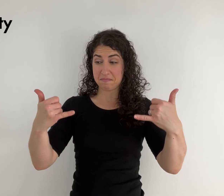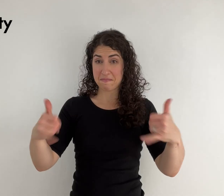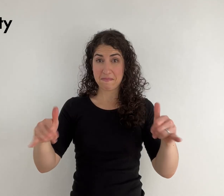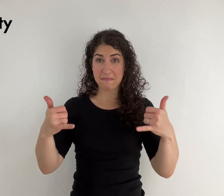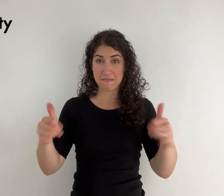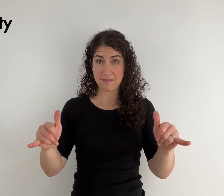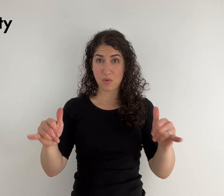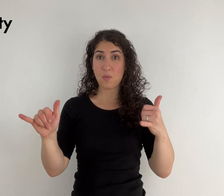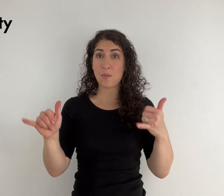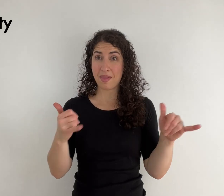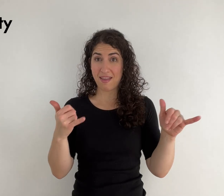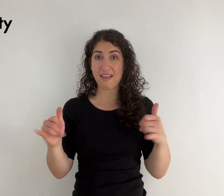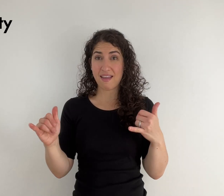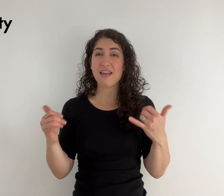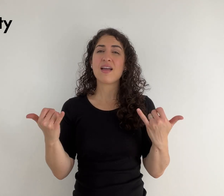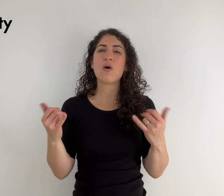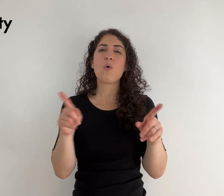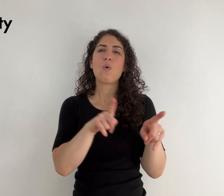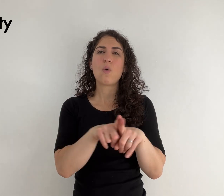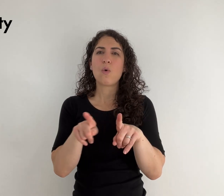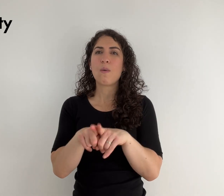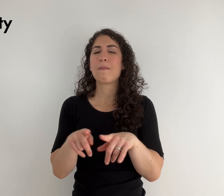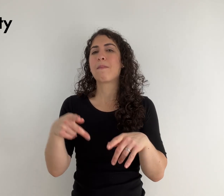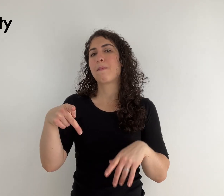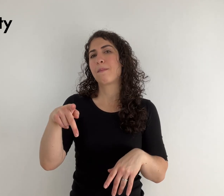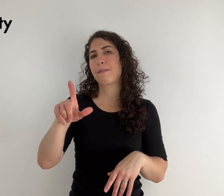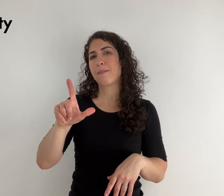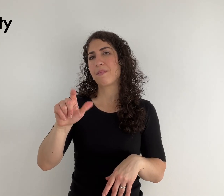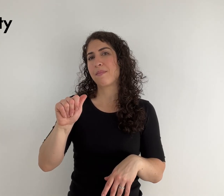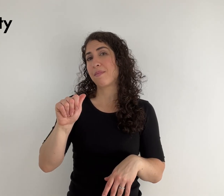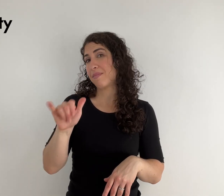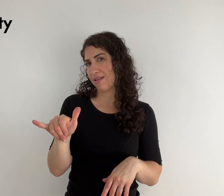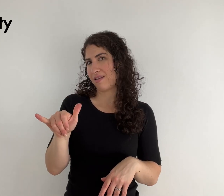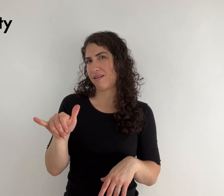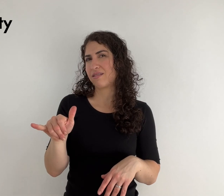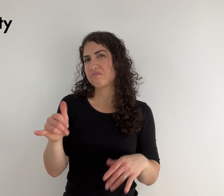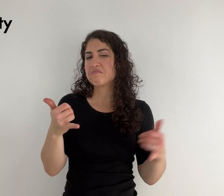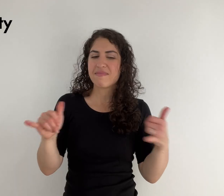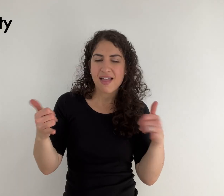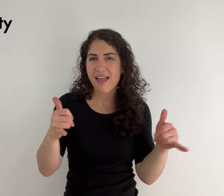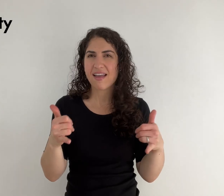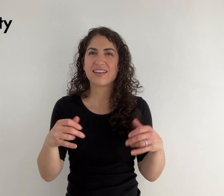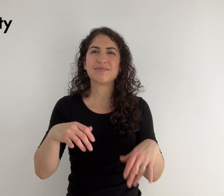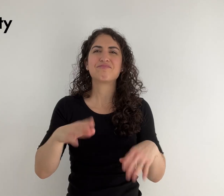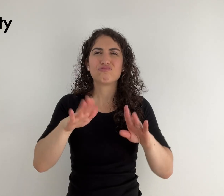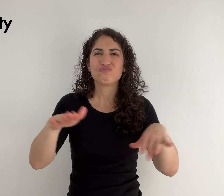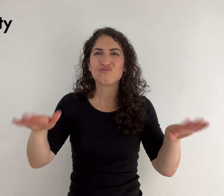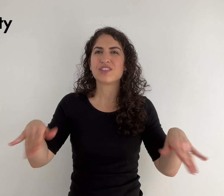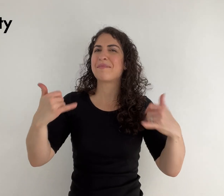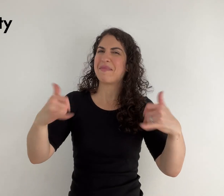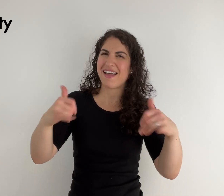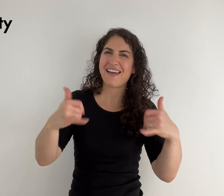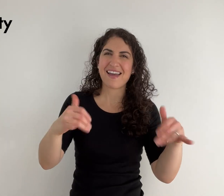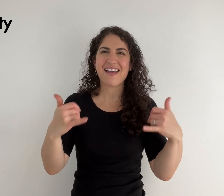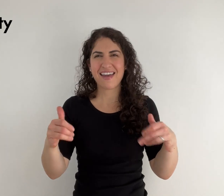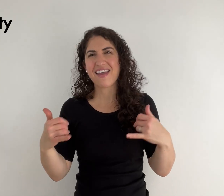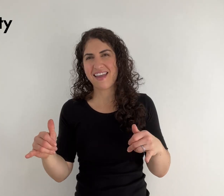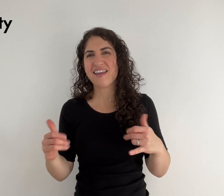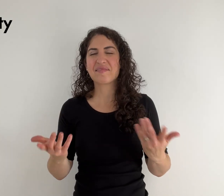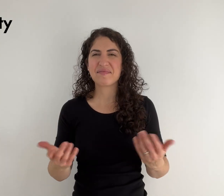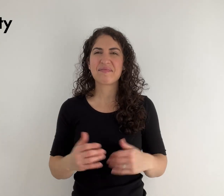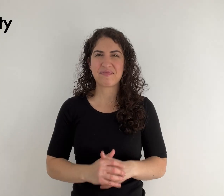The sign with a "Y" handshape can also mean "play", play. Like children playing.